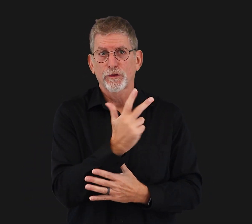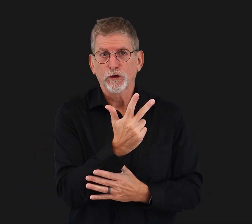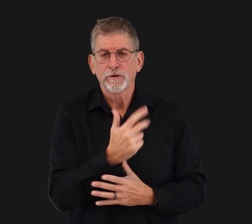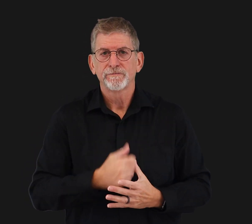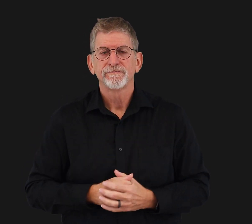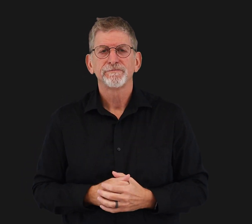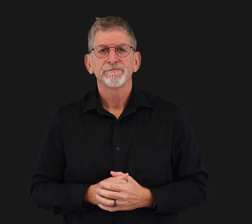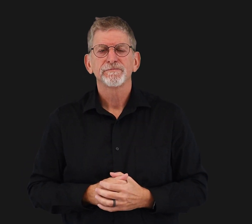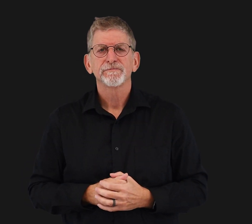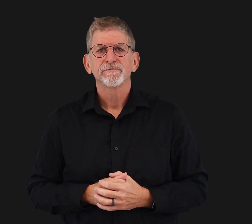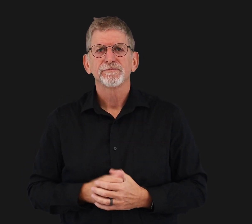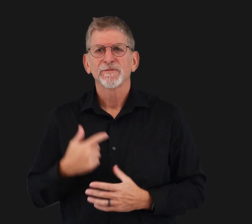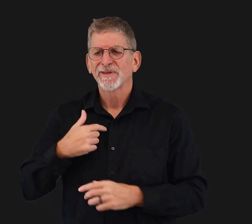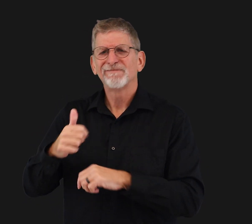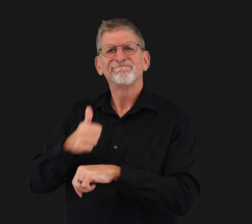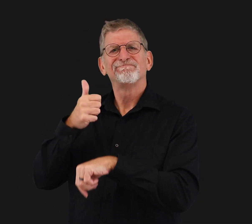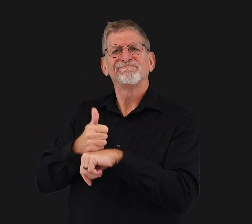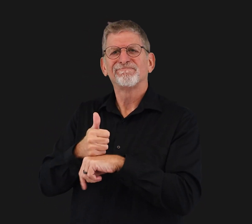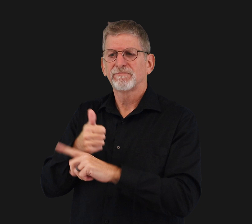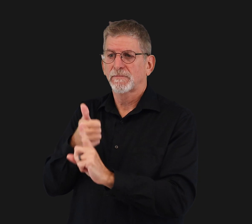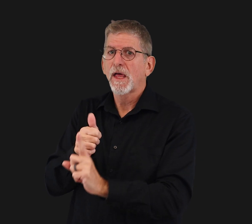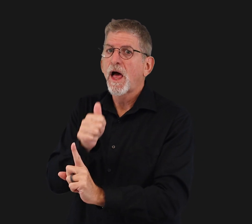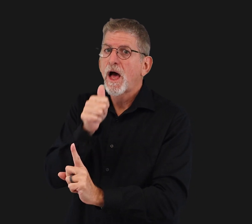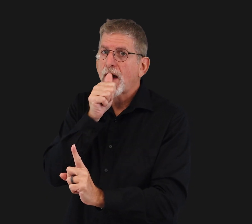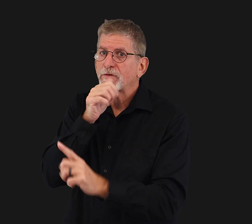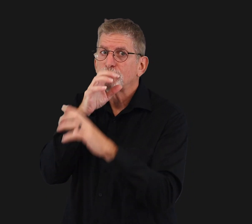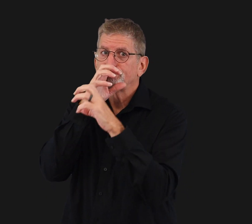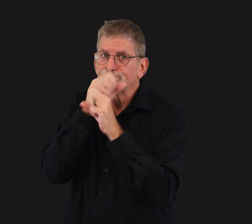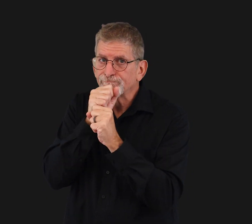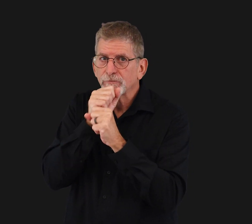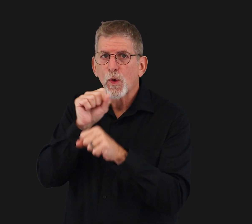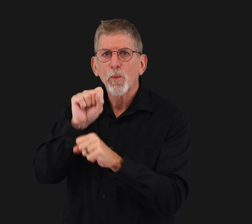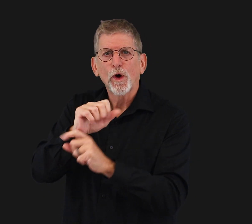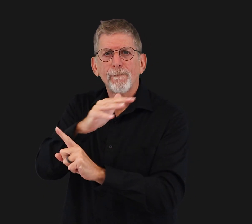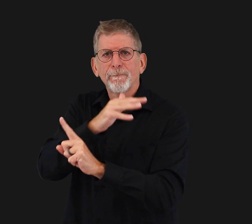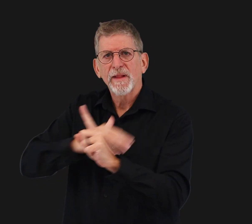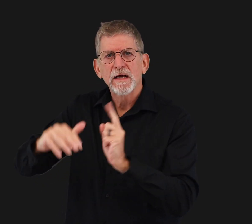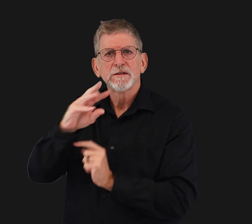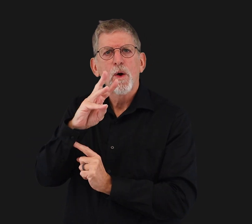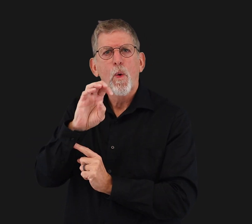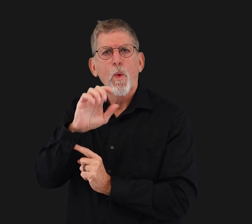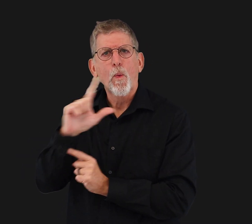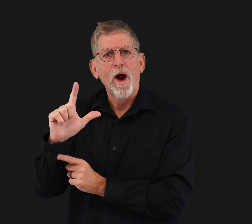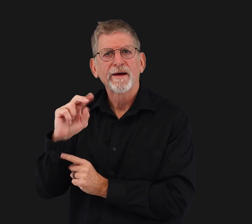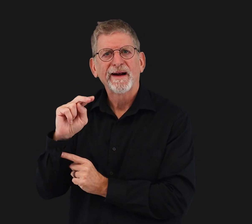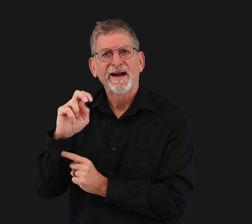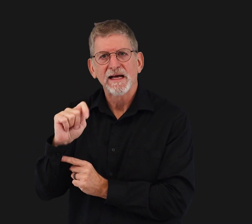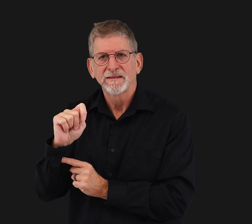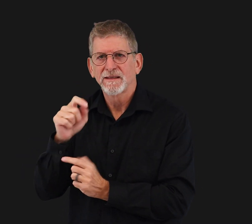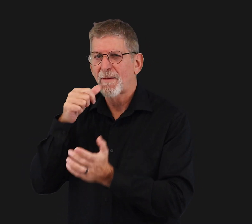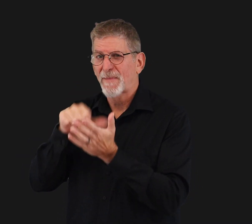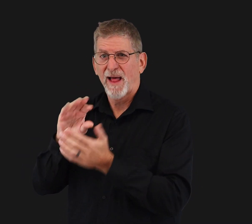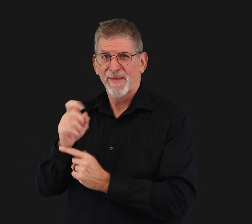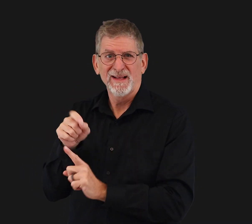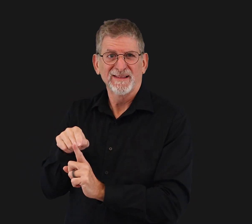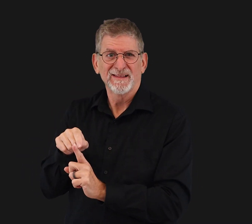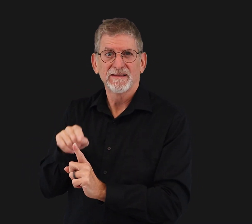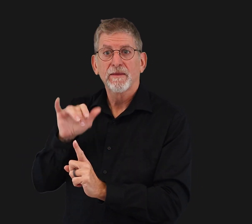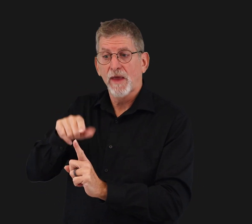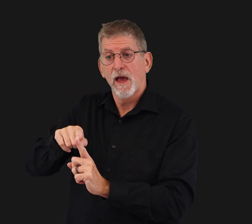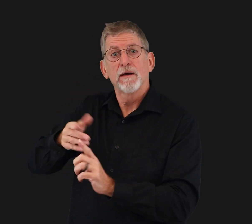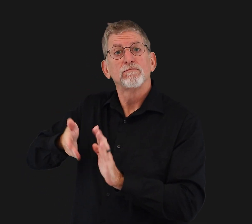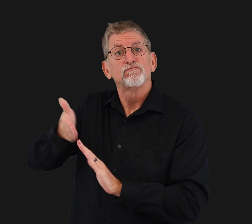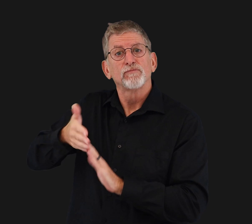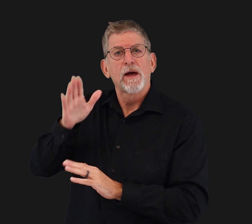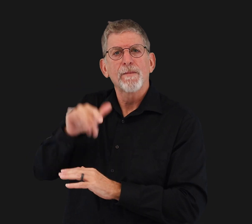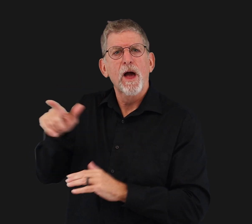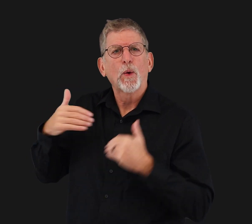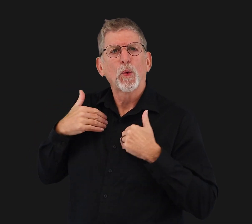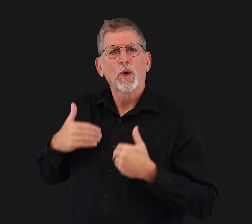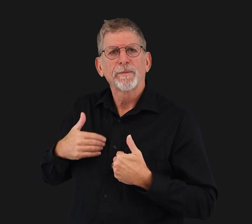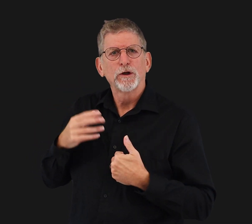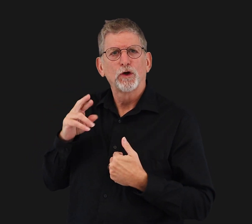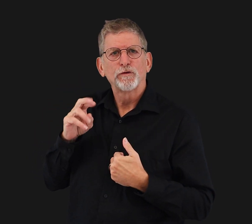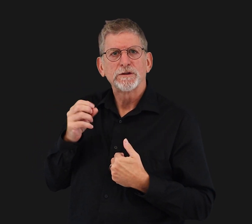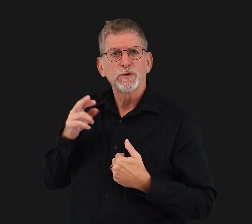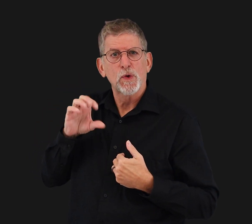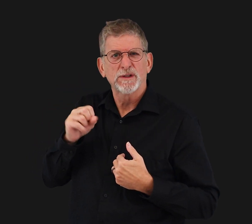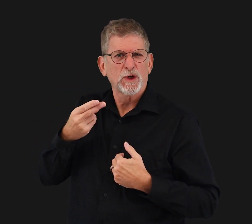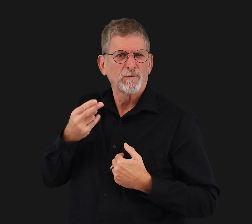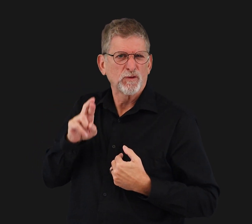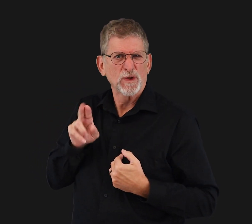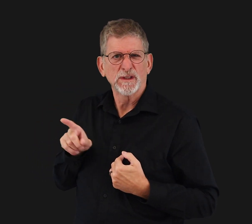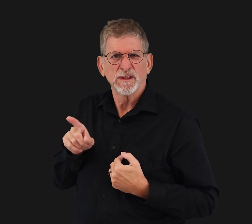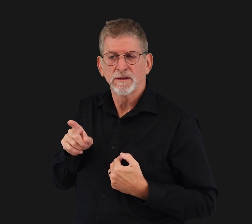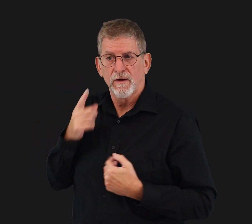• We created a confidential Workplace Wellness mailbox, managed by human resources,